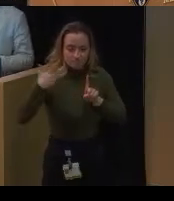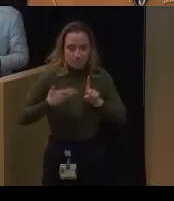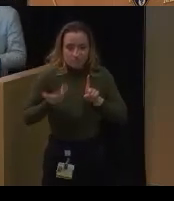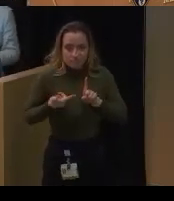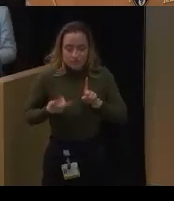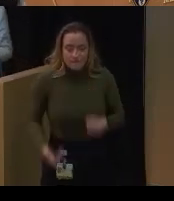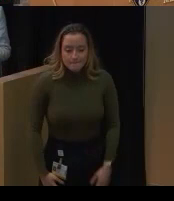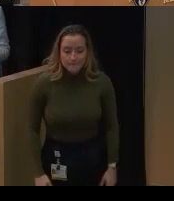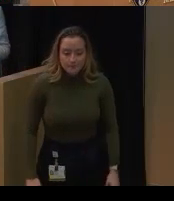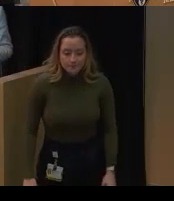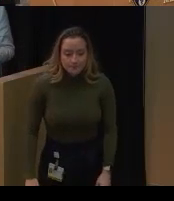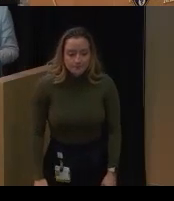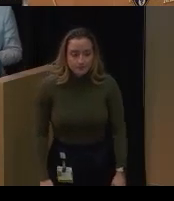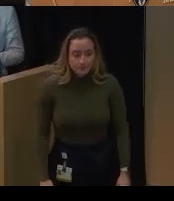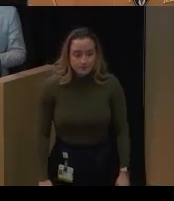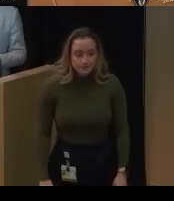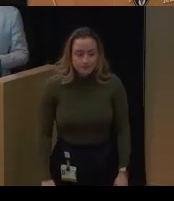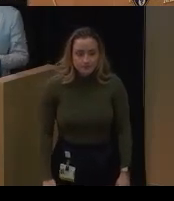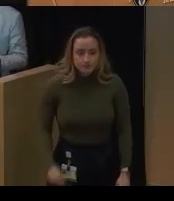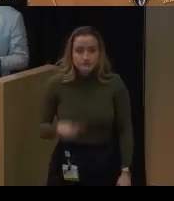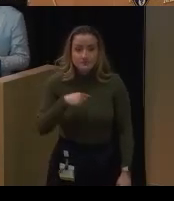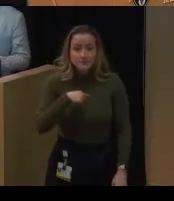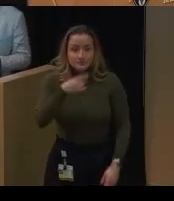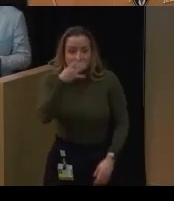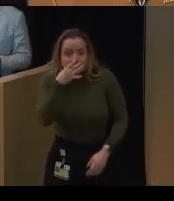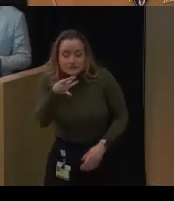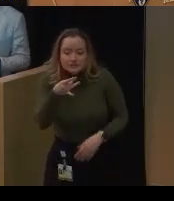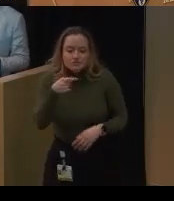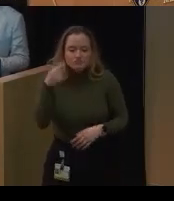so a question I've been long interested in is what's contributing to these social difficulties